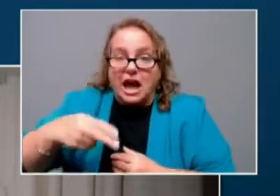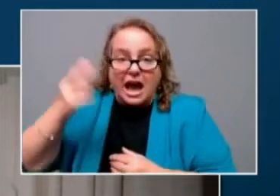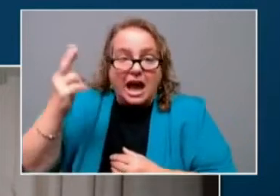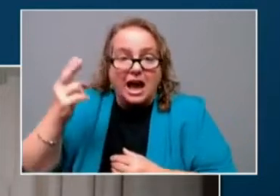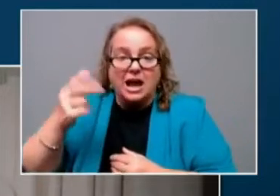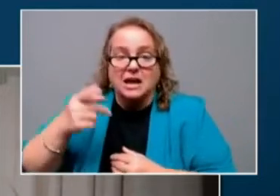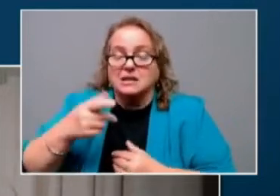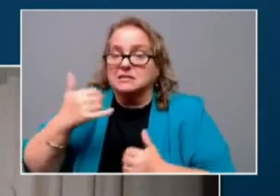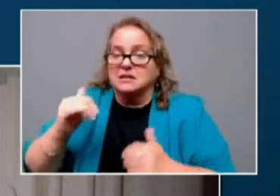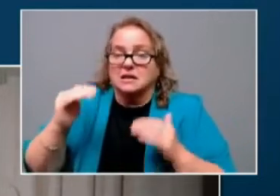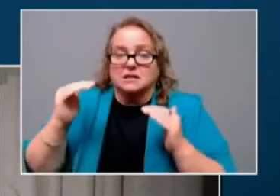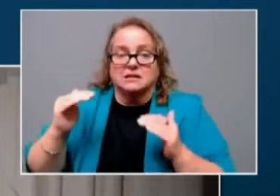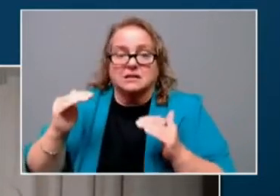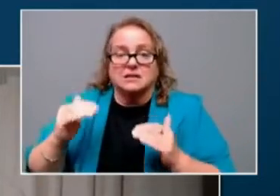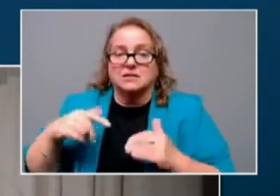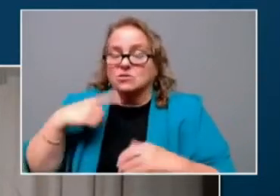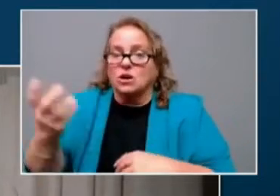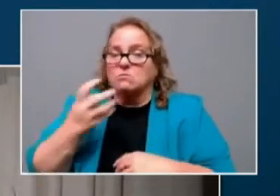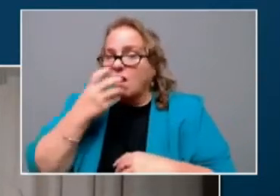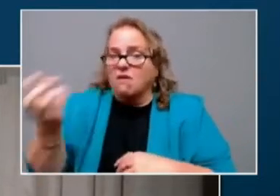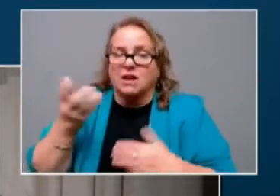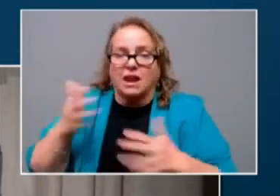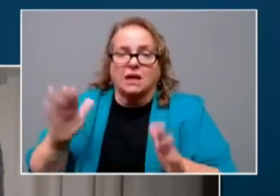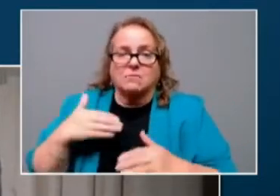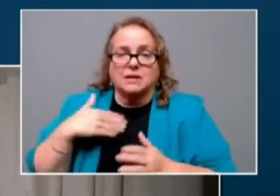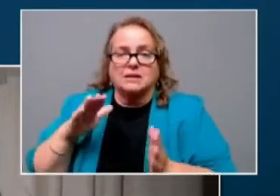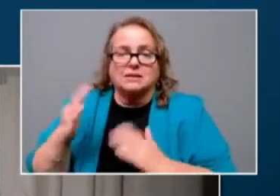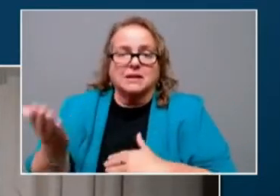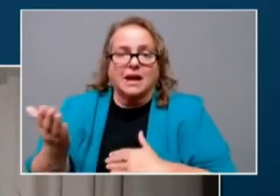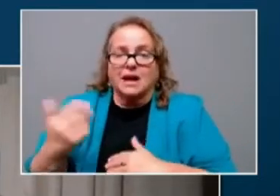just take it off let me die and I beg you no no no no not today today and